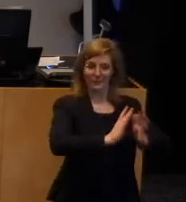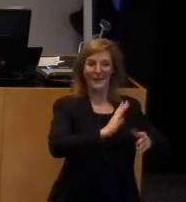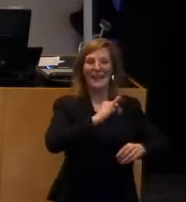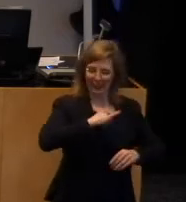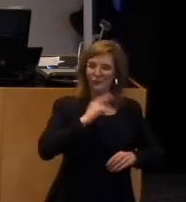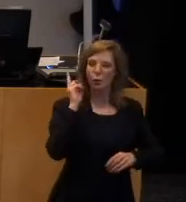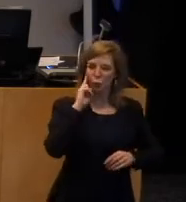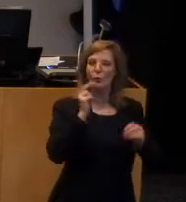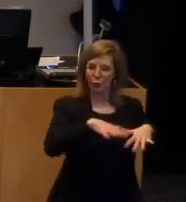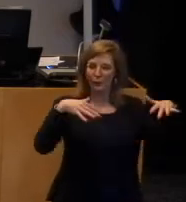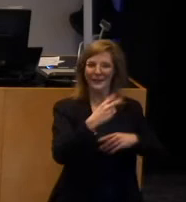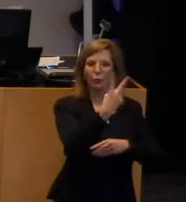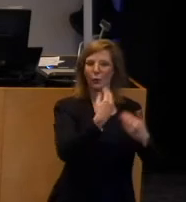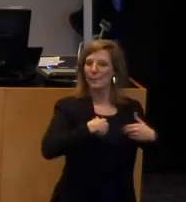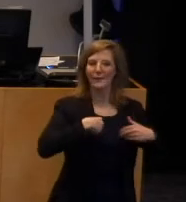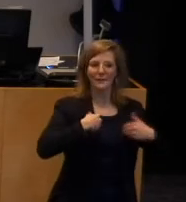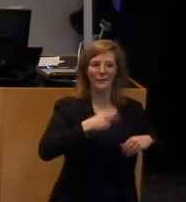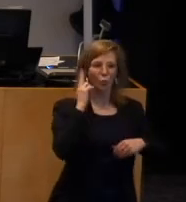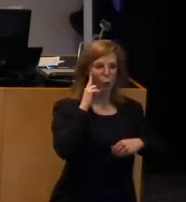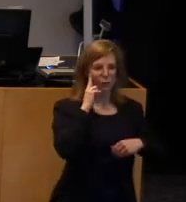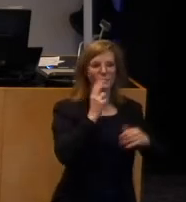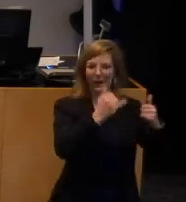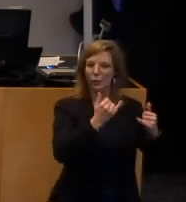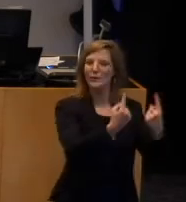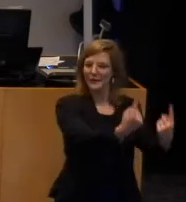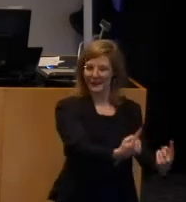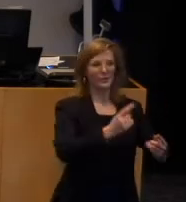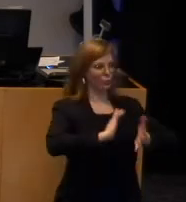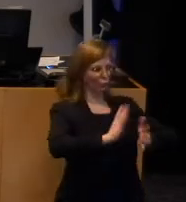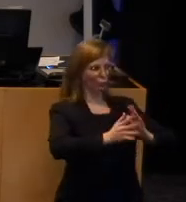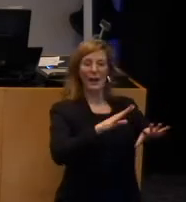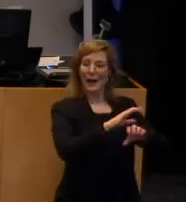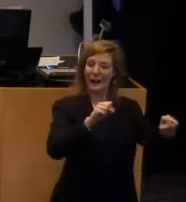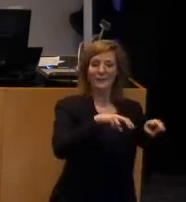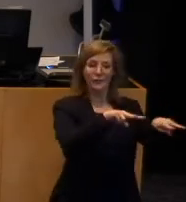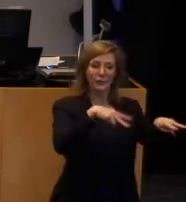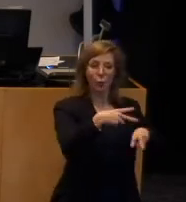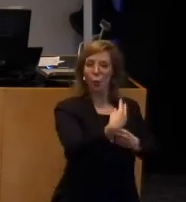There were always two deaf people present. Everything was video recorded and also recorded through a webcam.